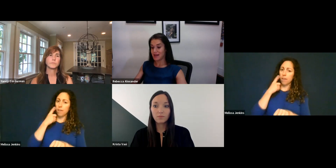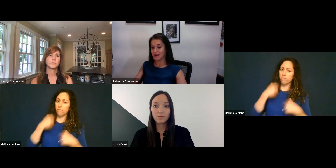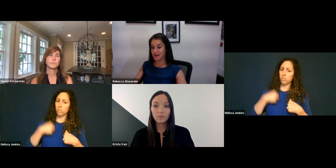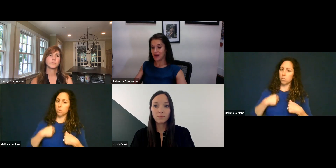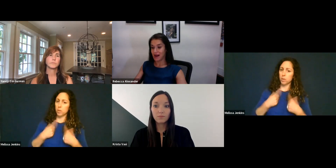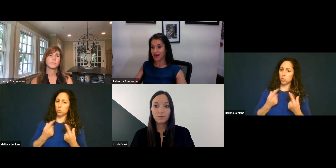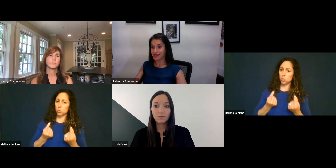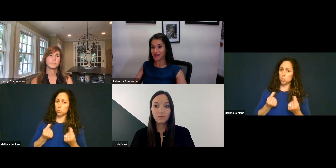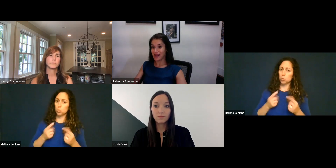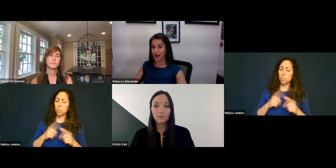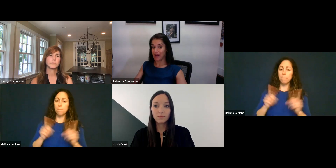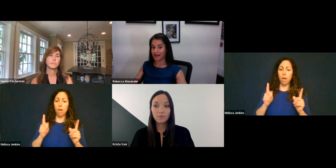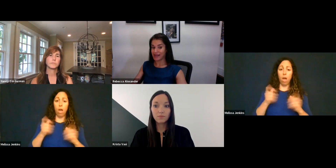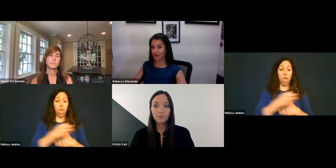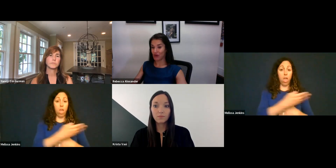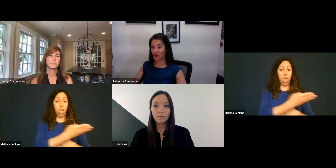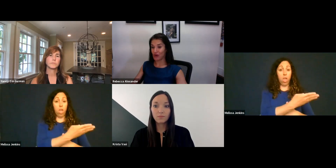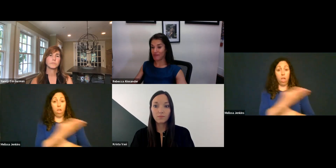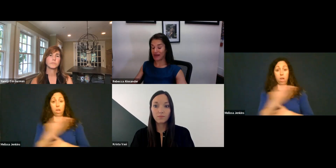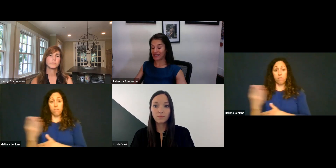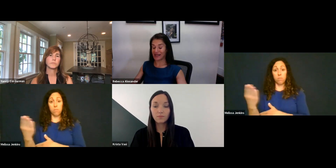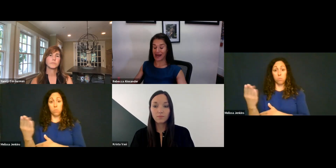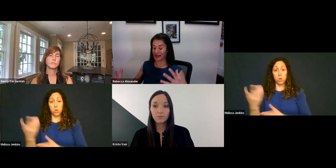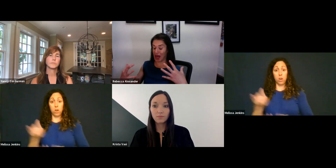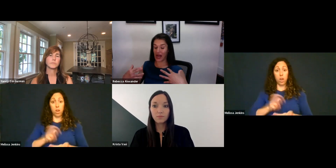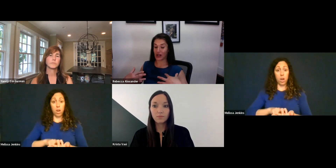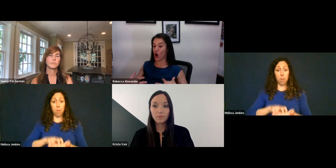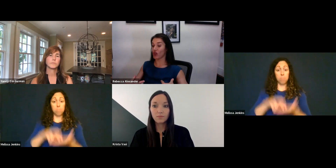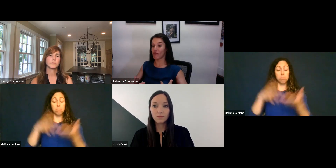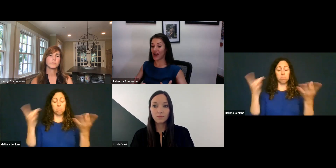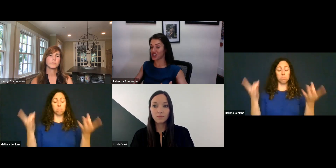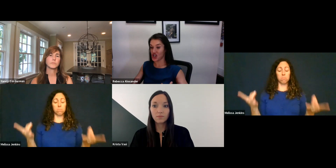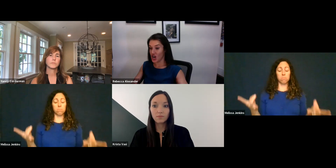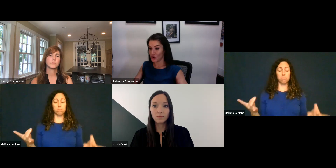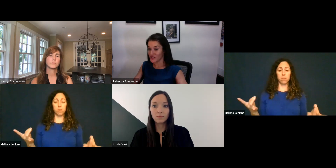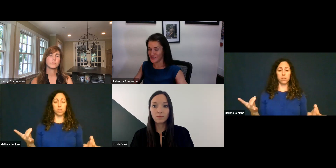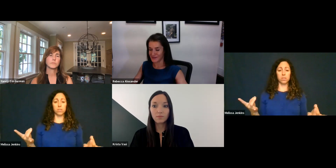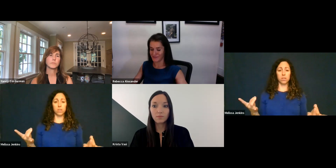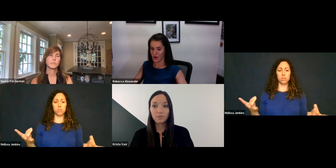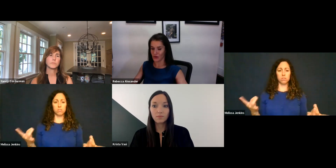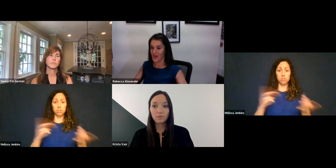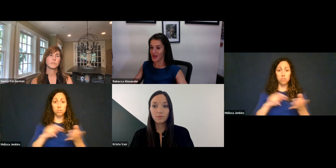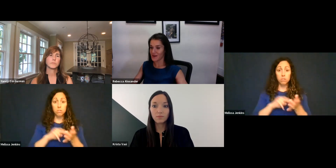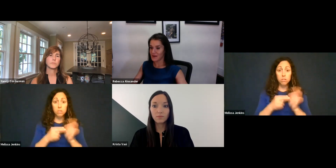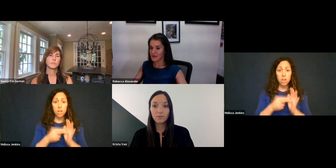And I'm not saying I meditate for 30 minutes and I align all my chakras and all of that.